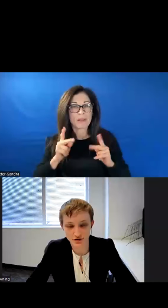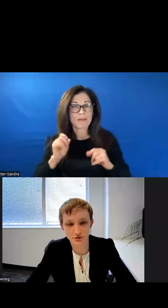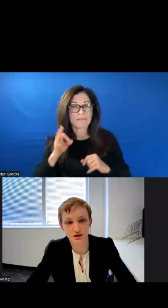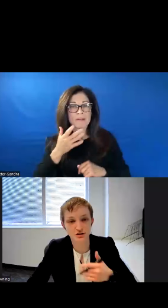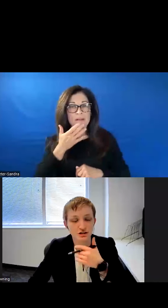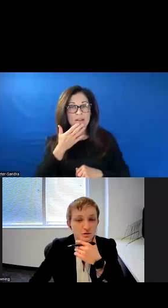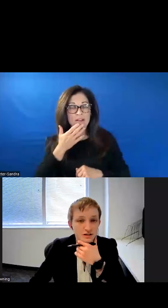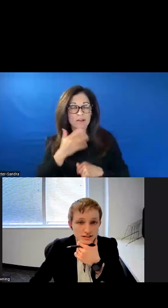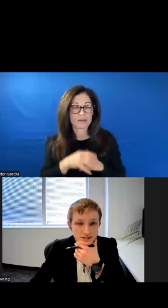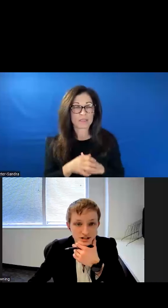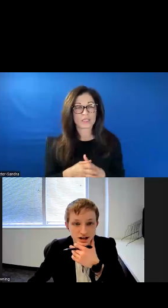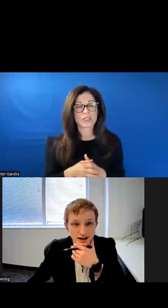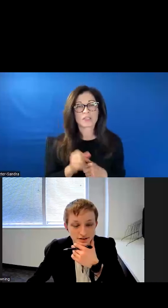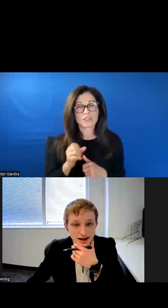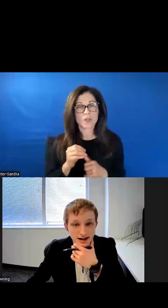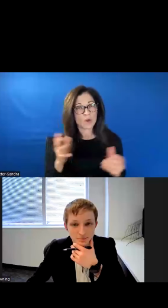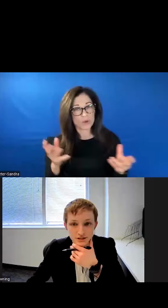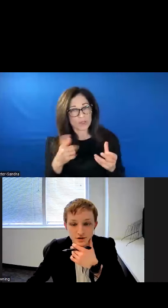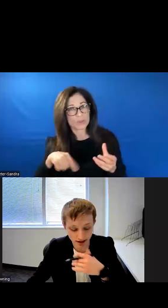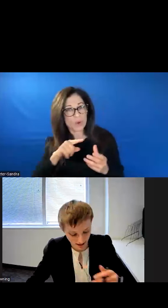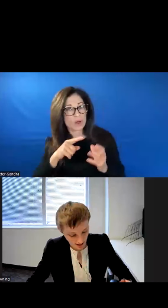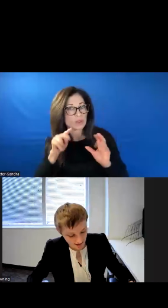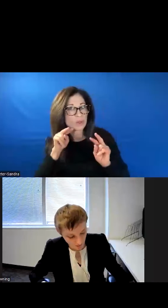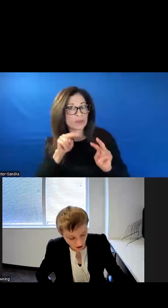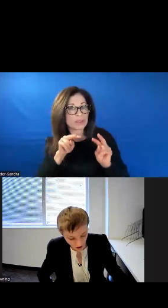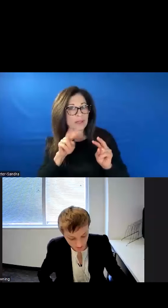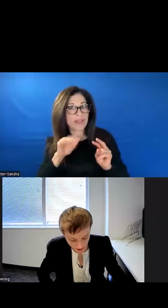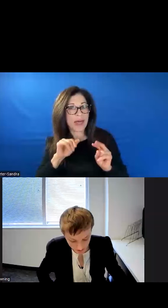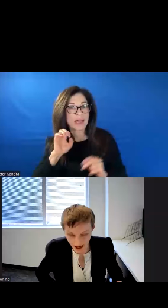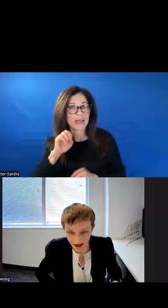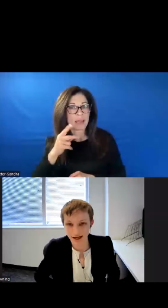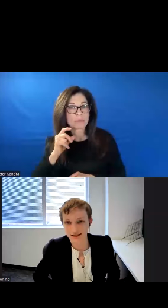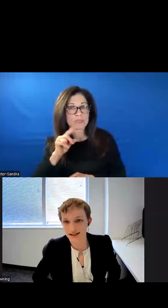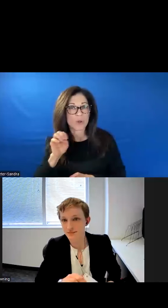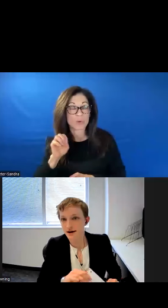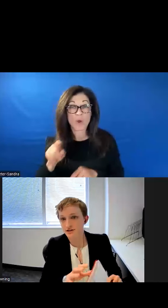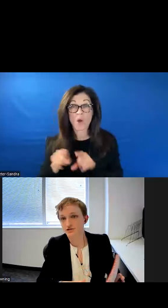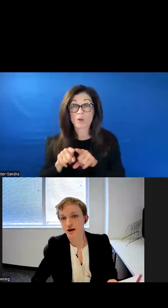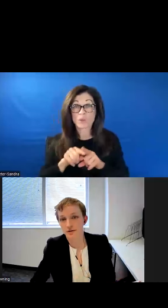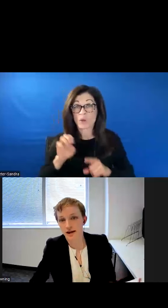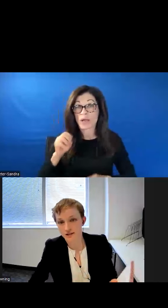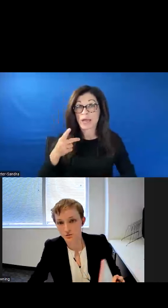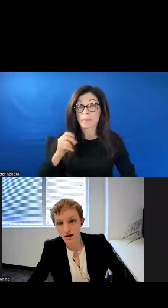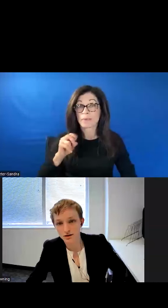THERE. WOULD ENCOURAGE YOU ALL TO CHECK OUT THAT EPISODE NINE AND WE KNOW EPISODE NINE IS GOING TO DROP AS WELL.